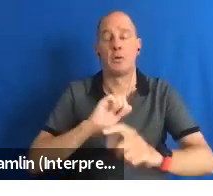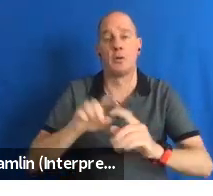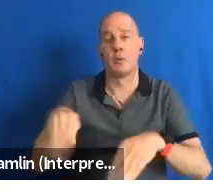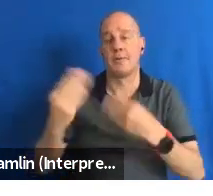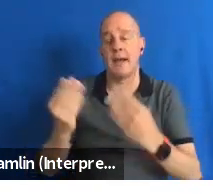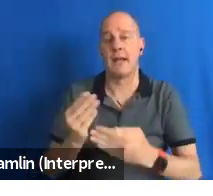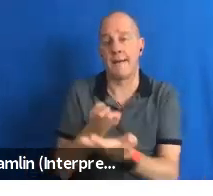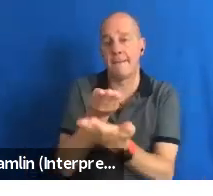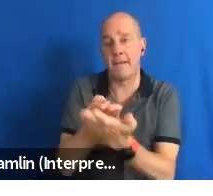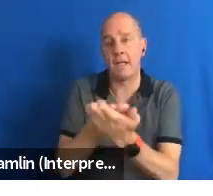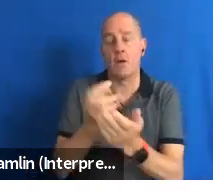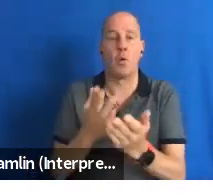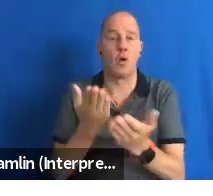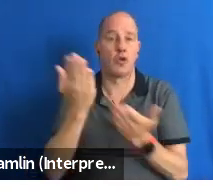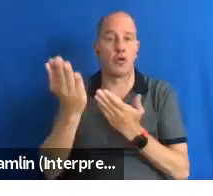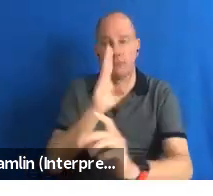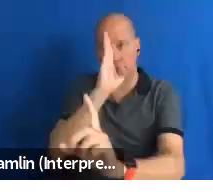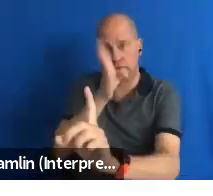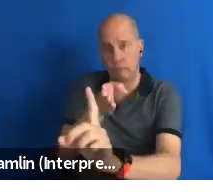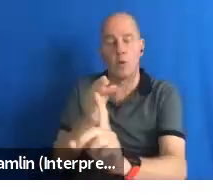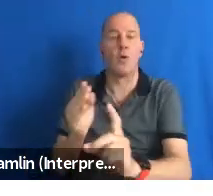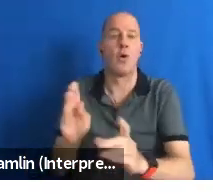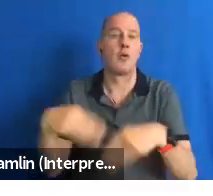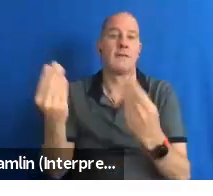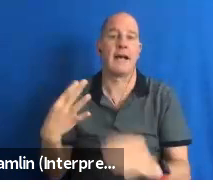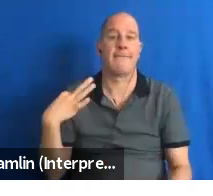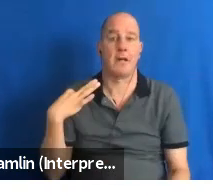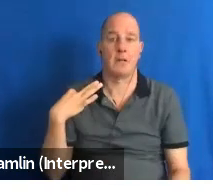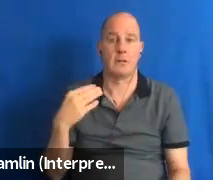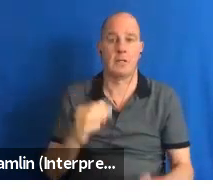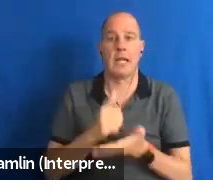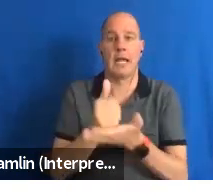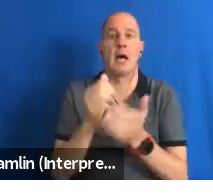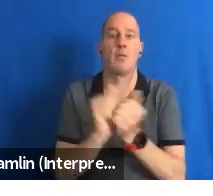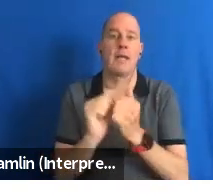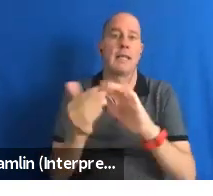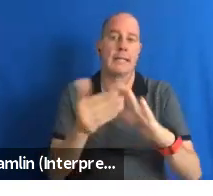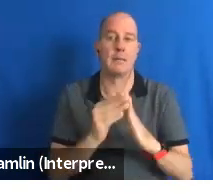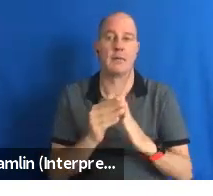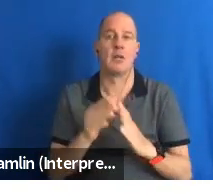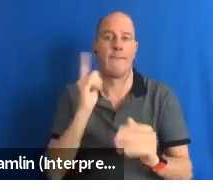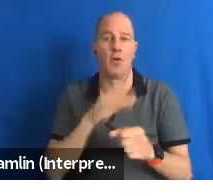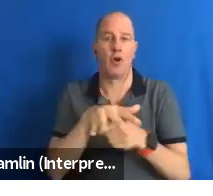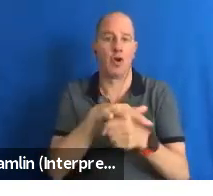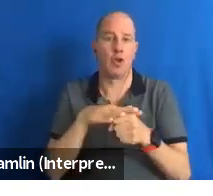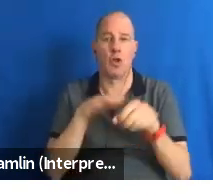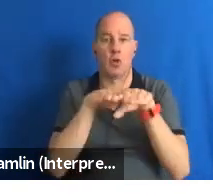provide services directly or provide volunteers to help with communities at the local level.